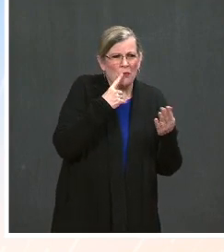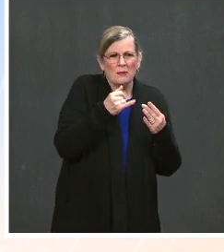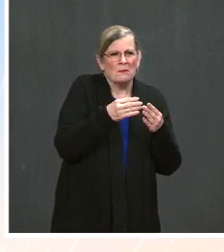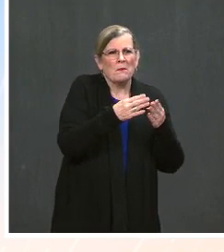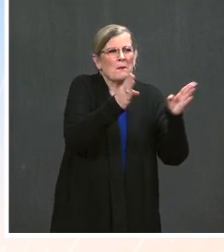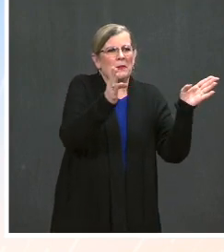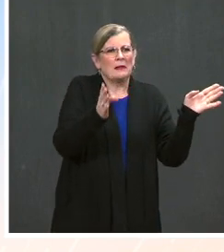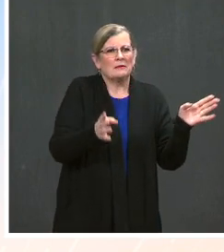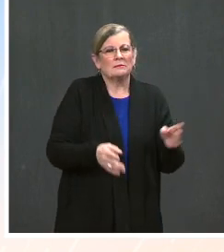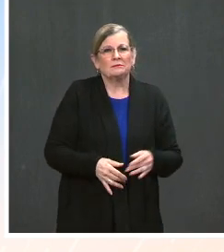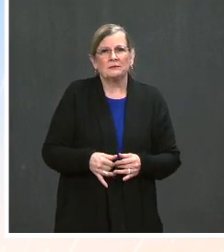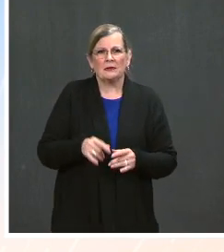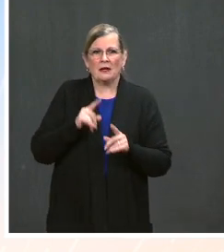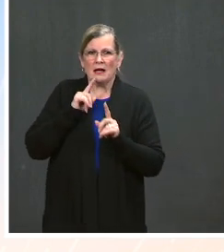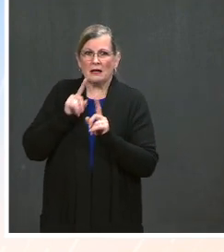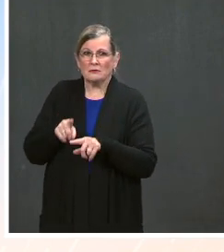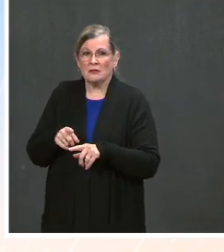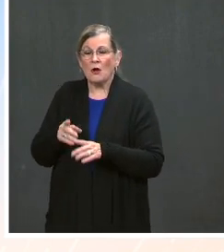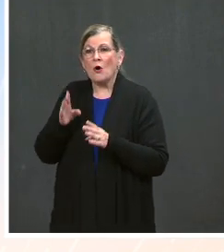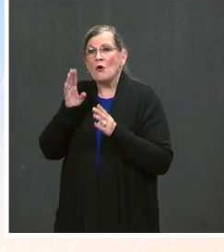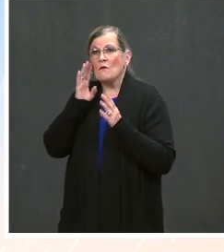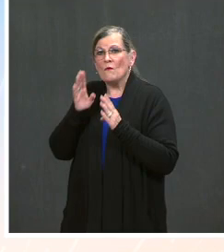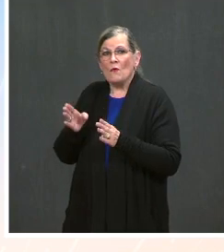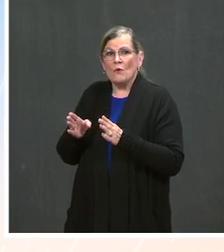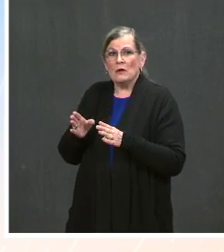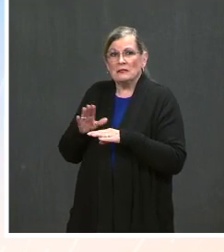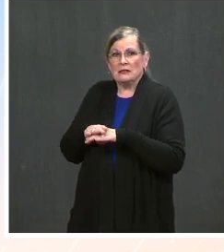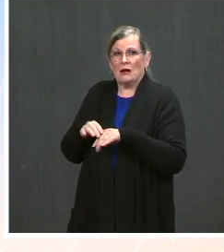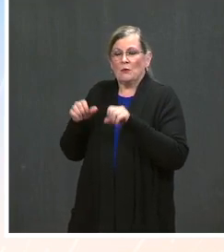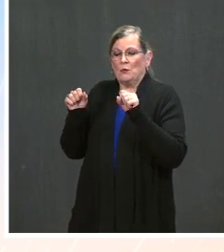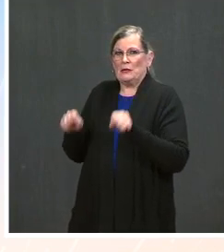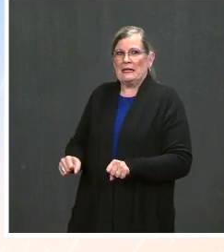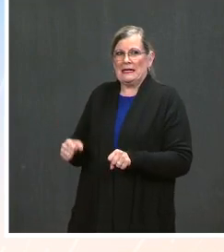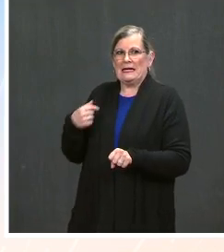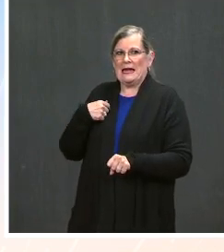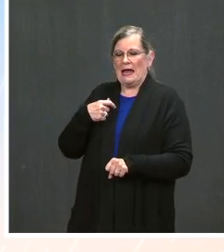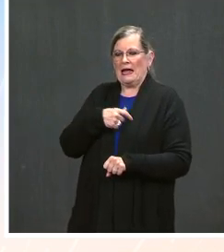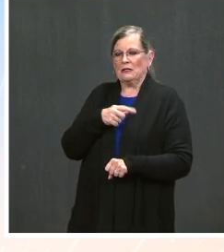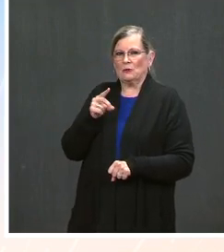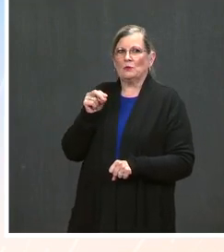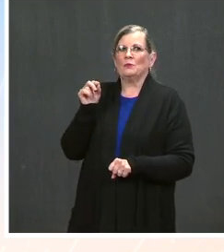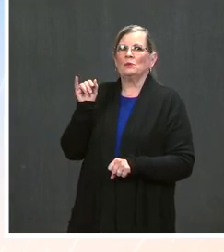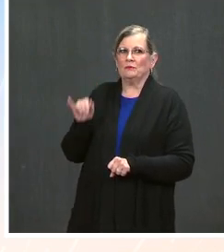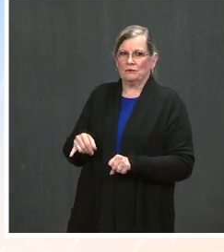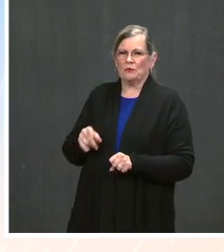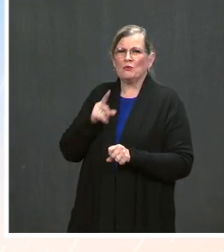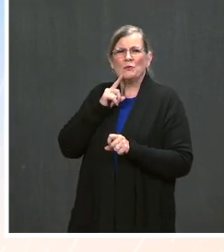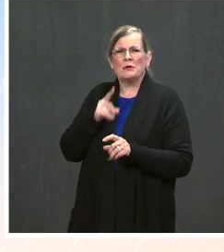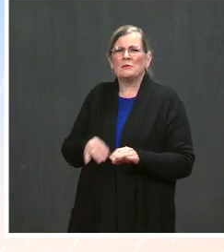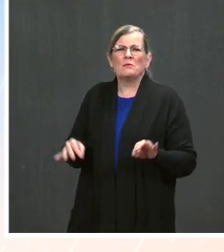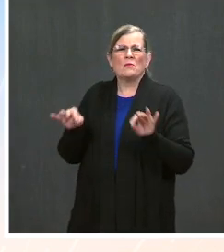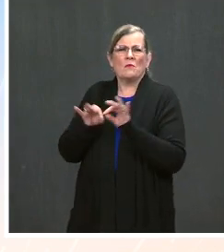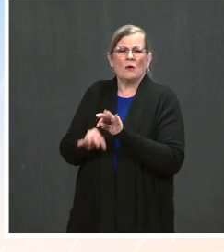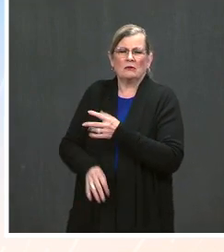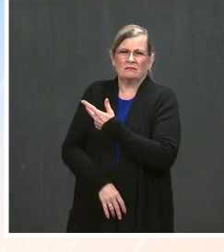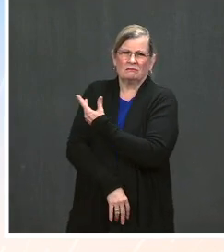We can do this, and that it's important to take the vaccine. And, obviously, increasing partnering that public messaging